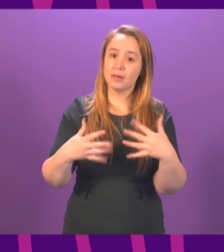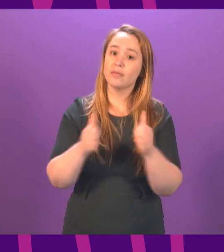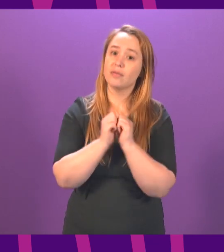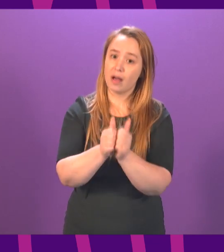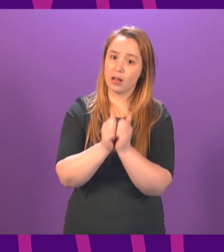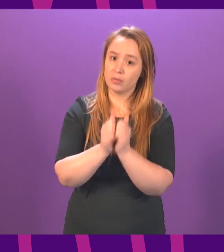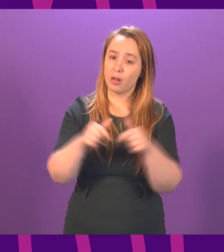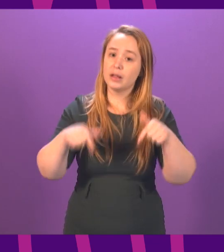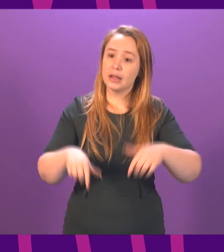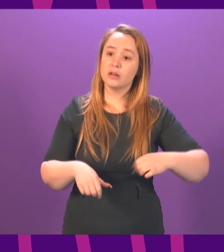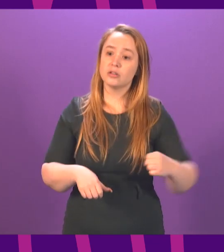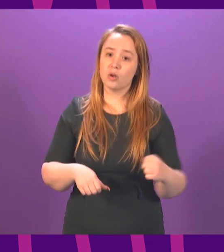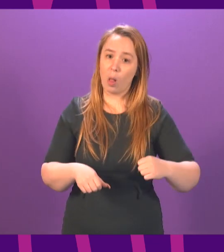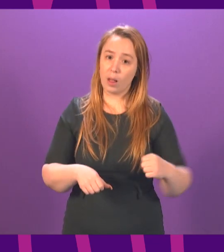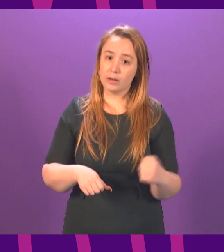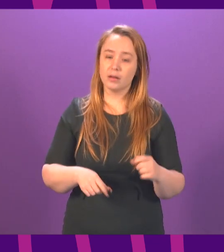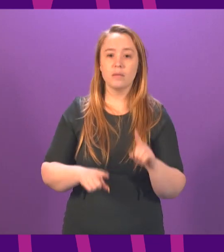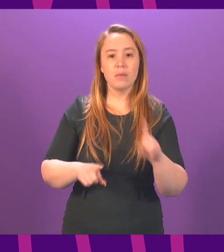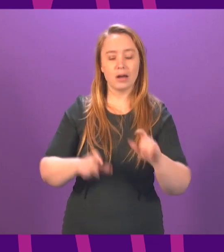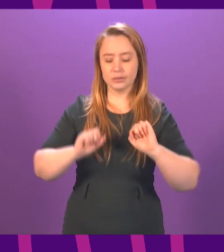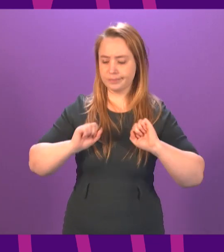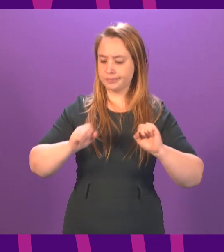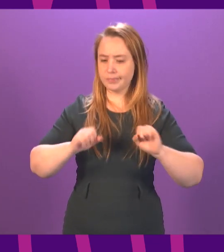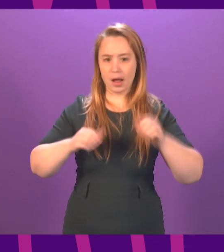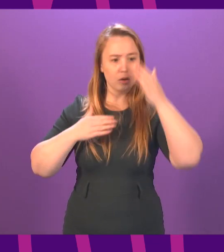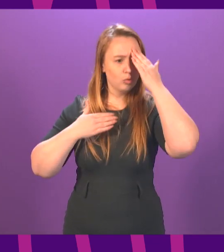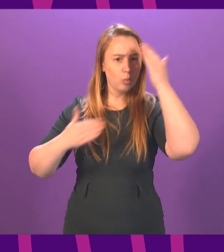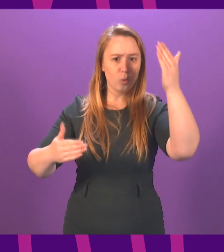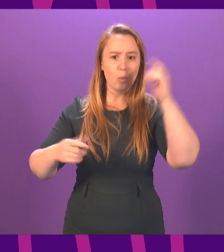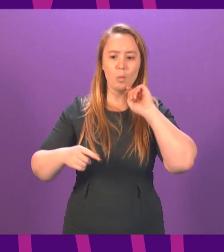across the United Kingdom. However, we do not yet know whether it will continue beyond April. This